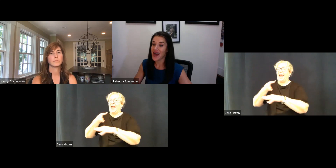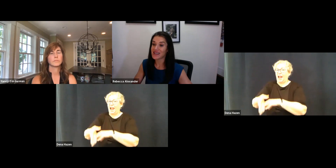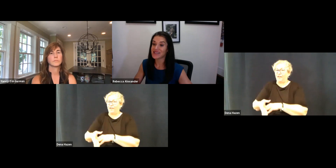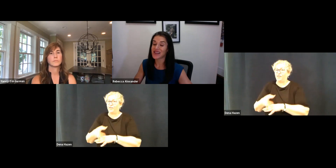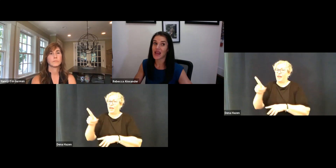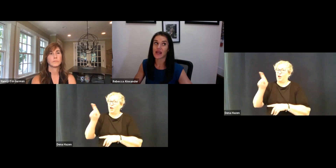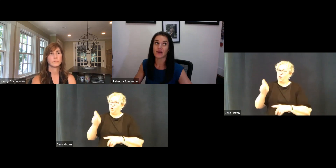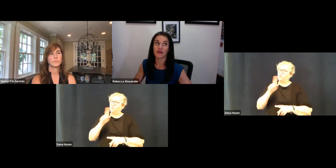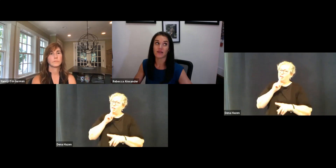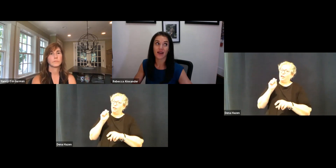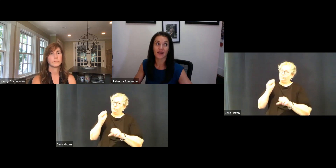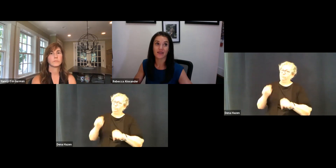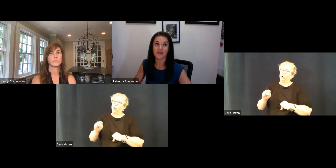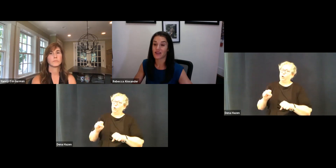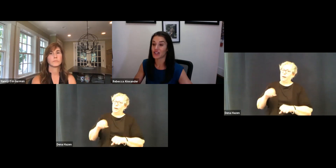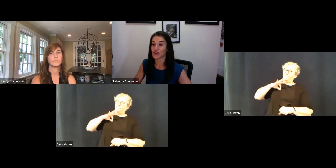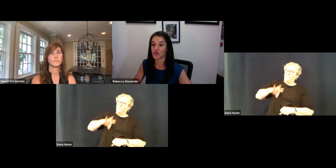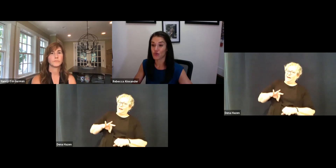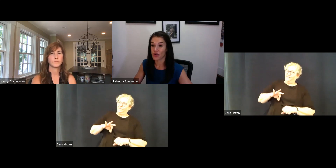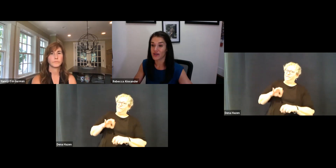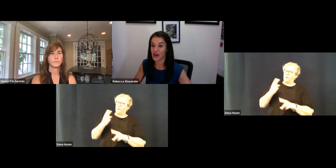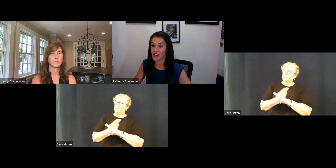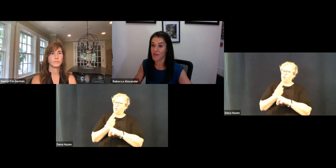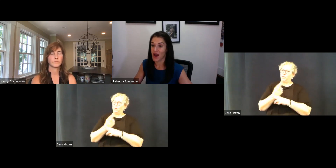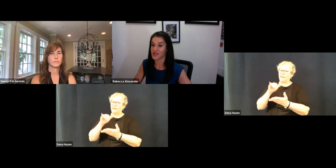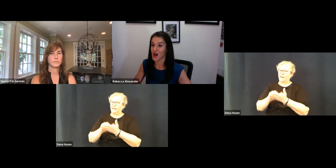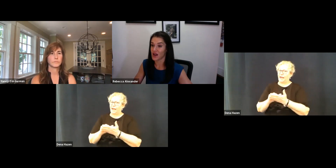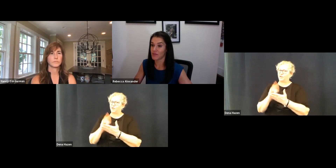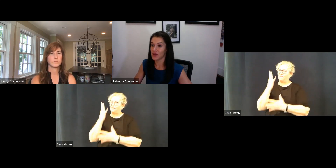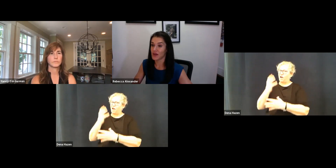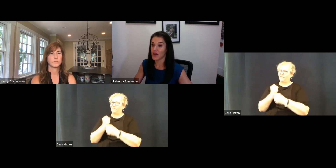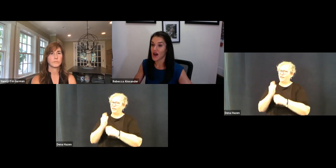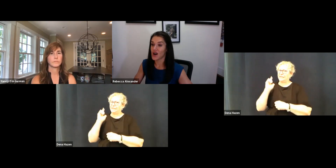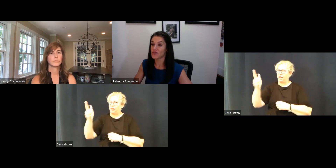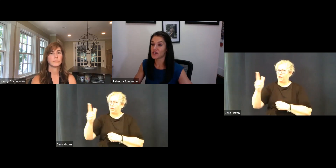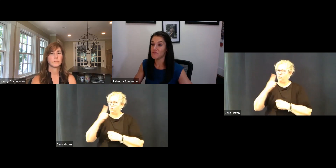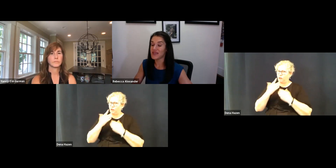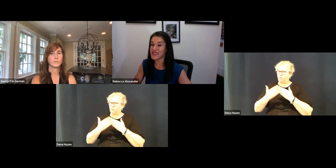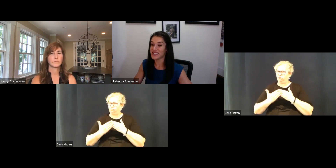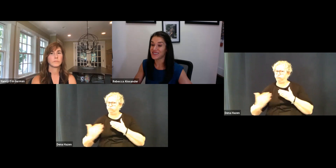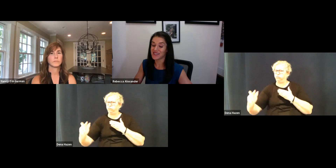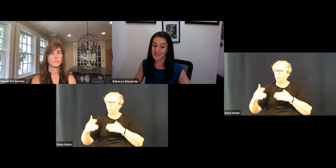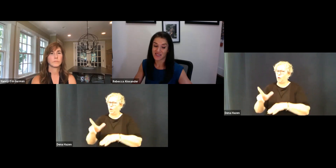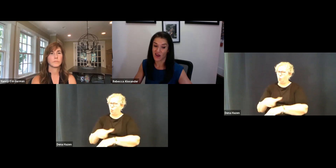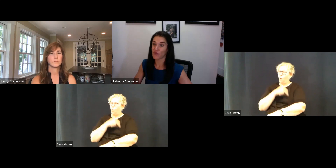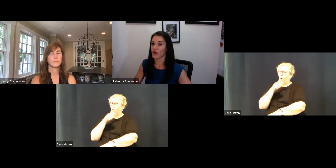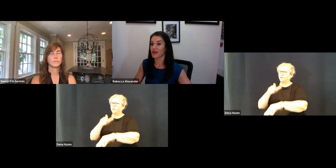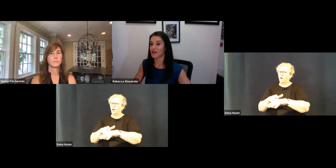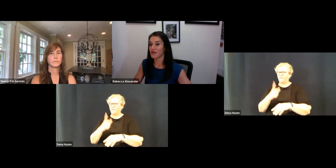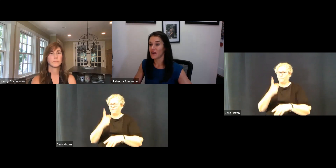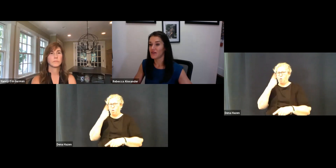That is an extraordinary amount of time of, to me, suffering.